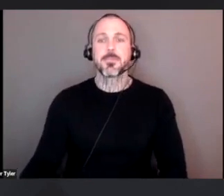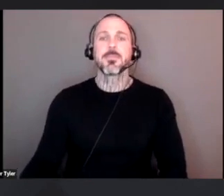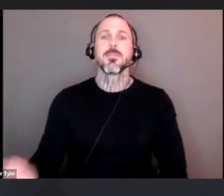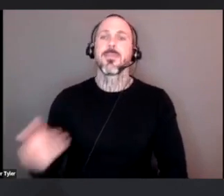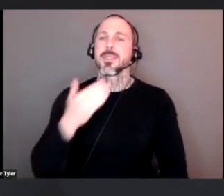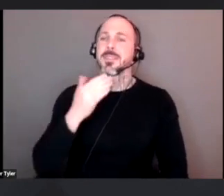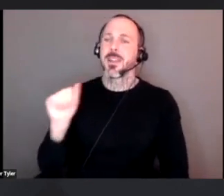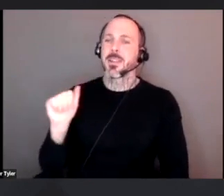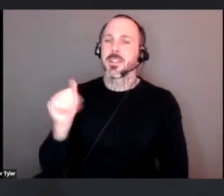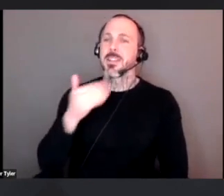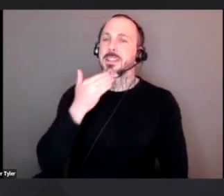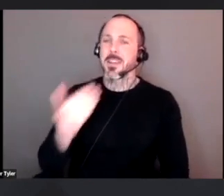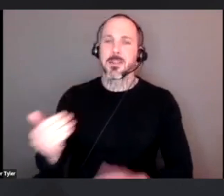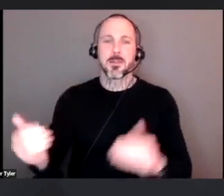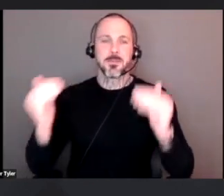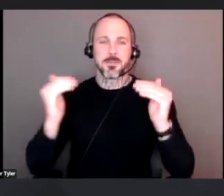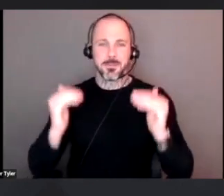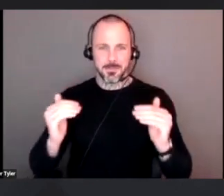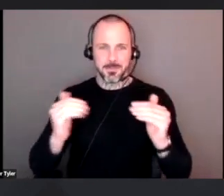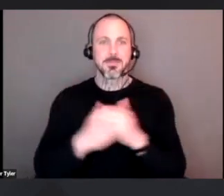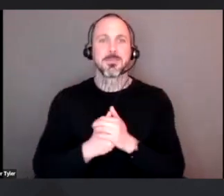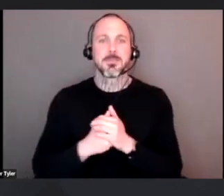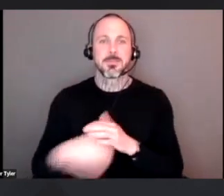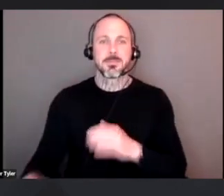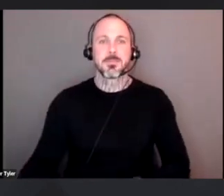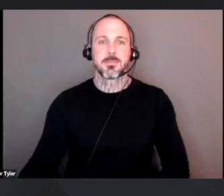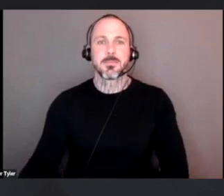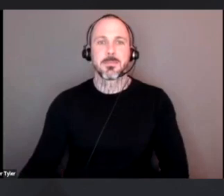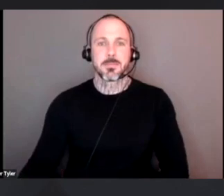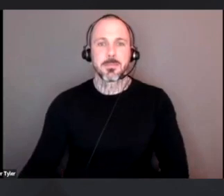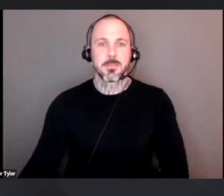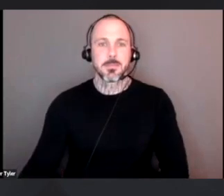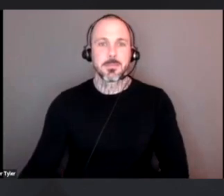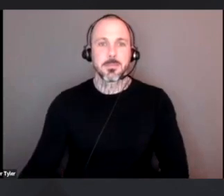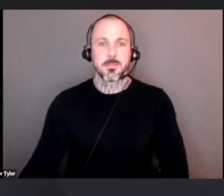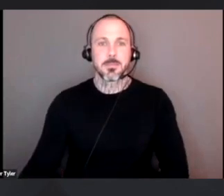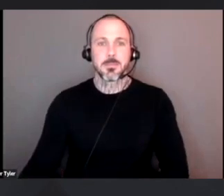"If you could share just one piece of advice to say a new employer who might just be beginning